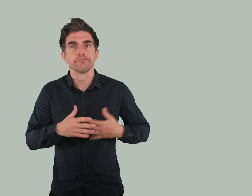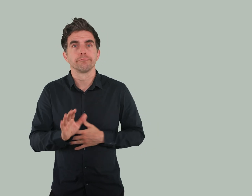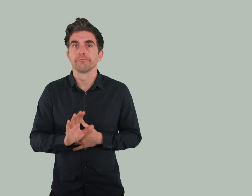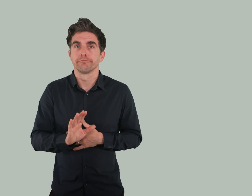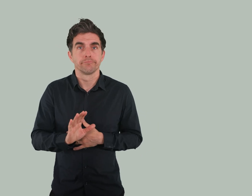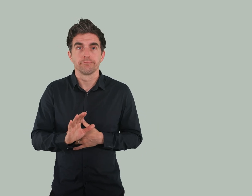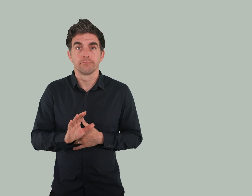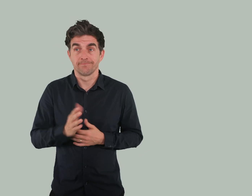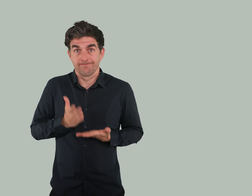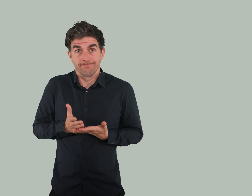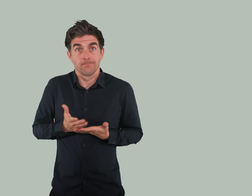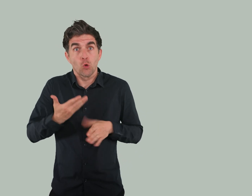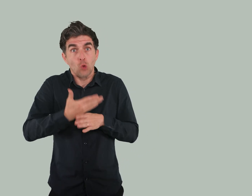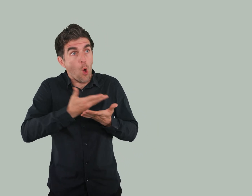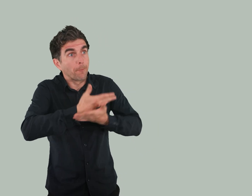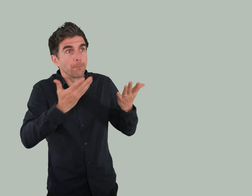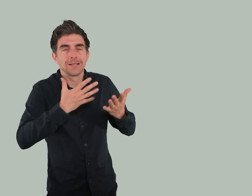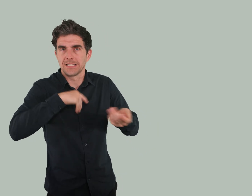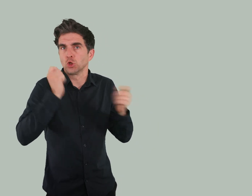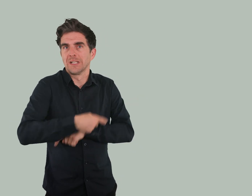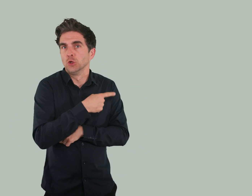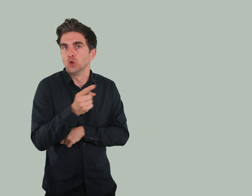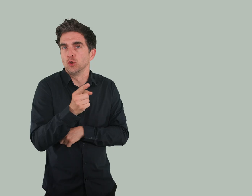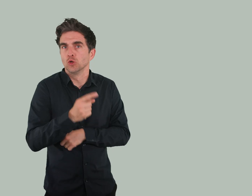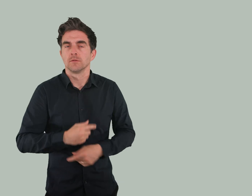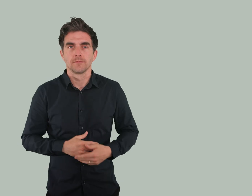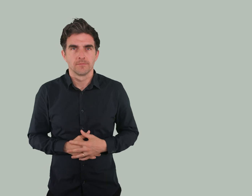The labour market itself has changed.